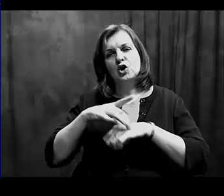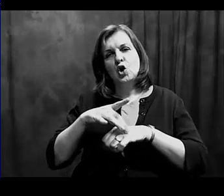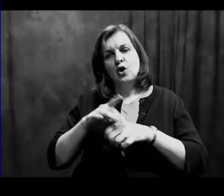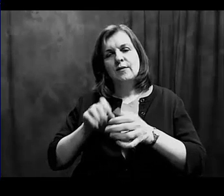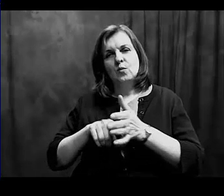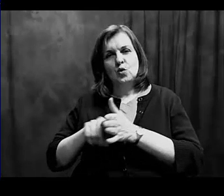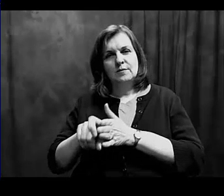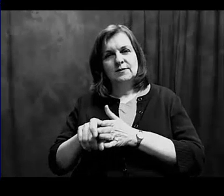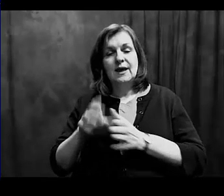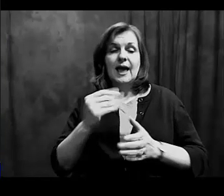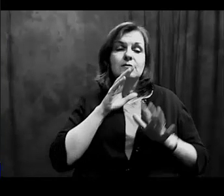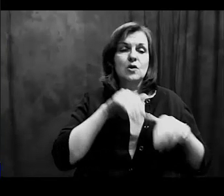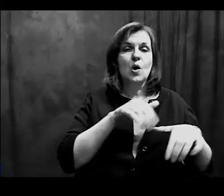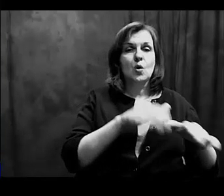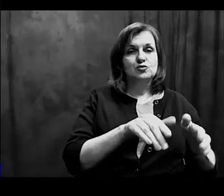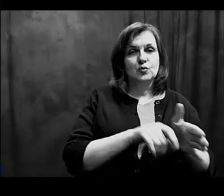and ocean species